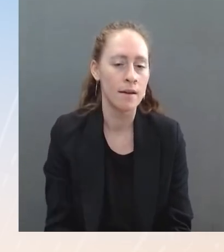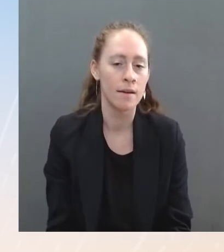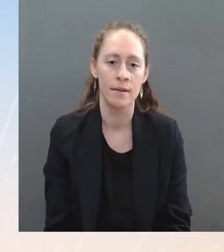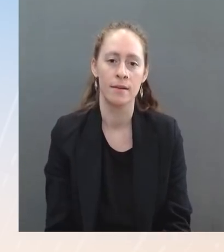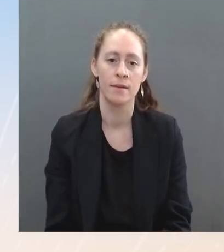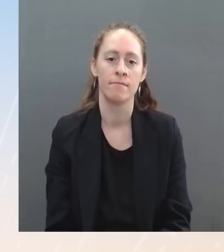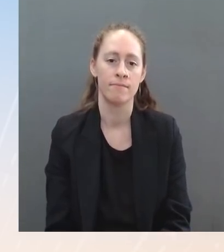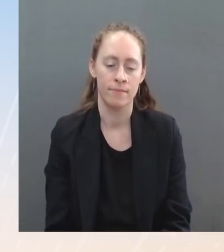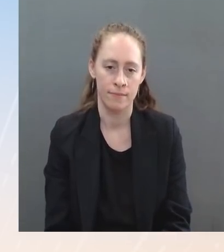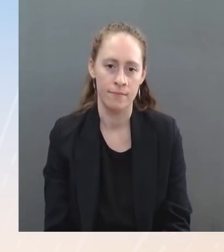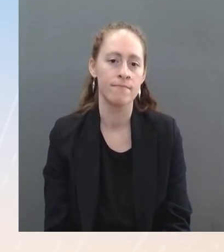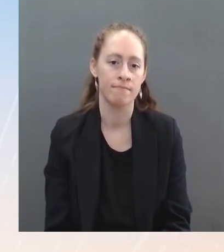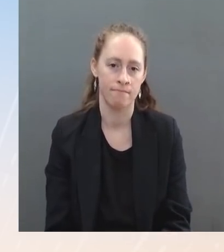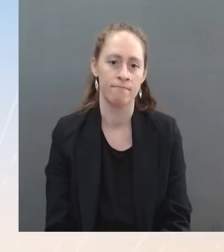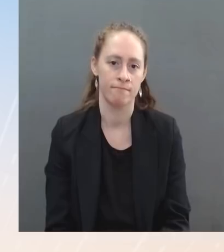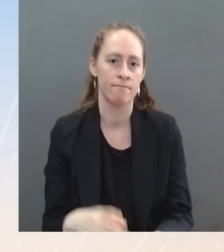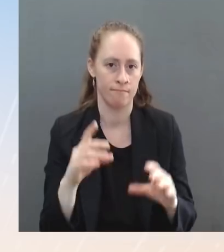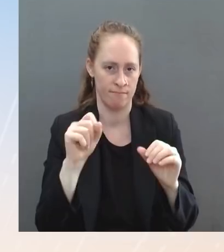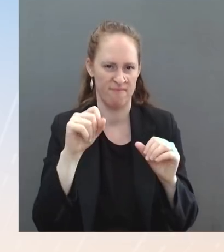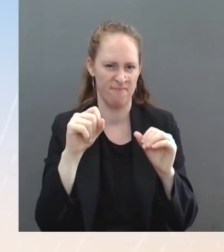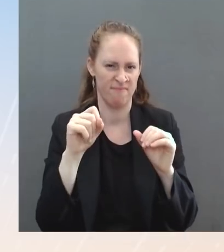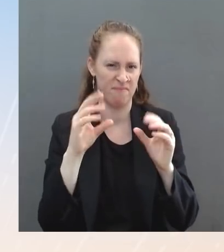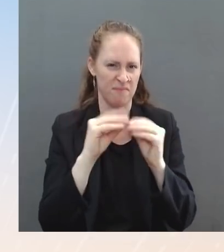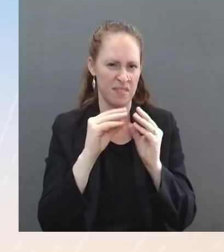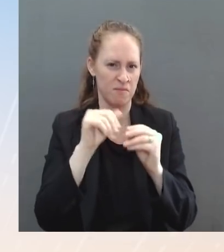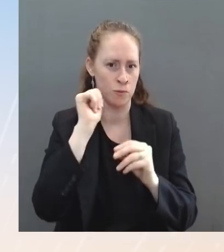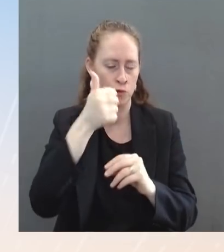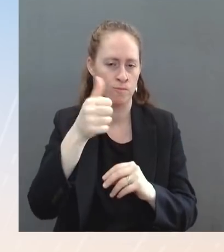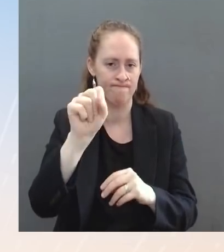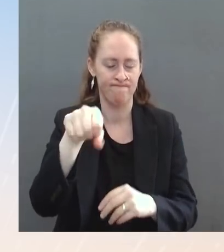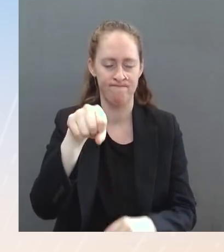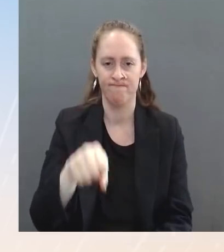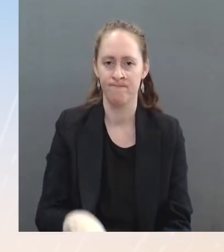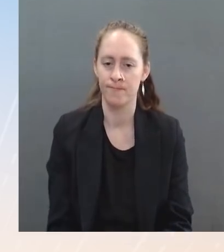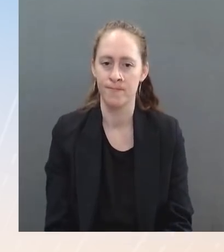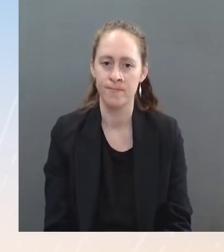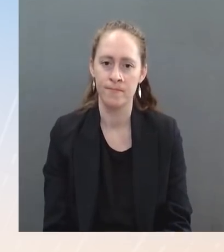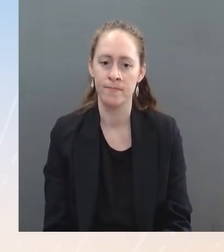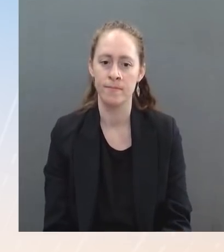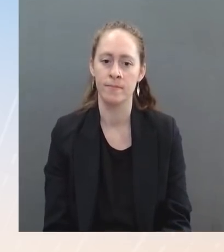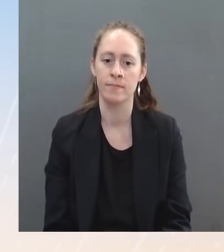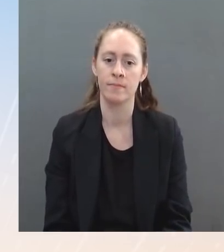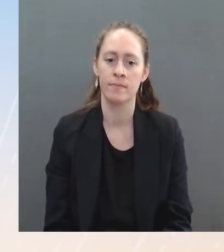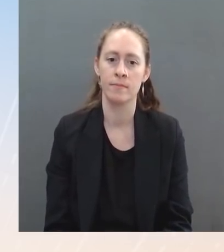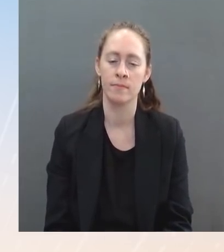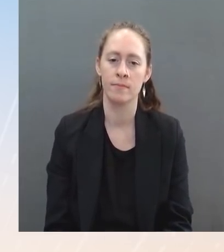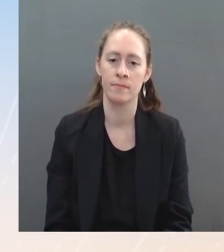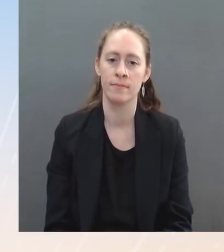of IEA members, and that will be -- the question will be about a collective release in that context.